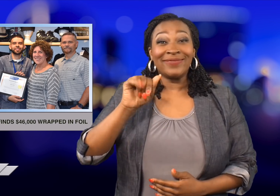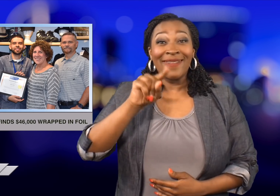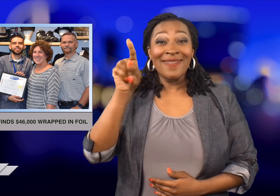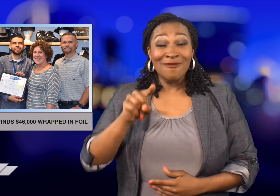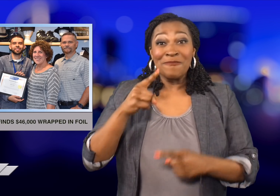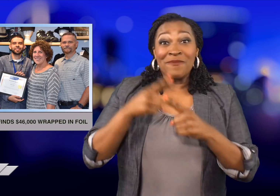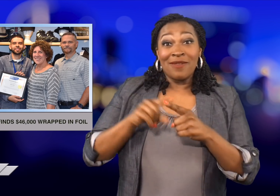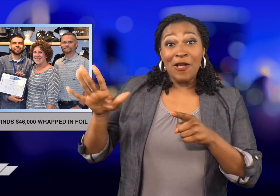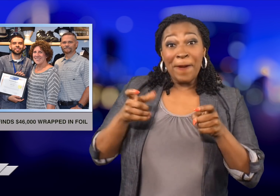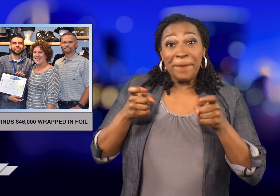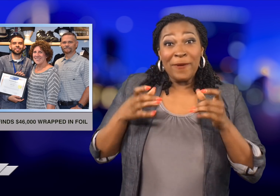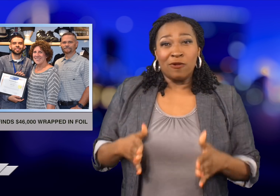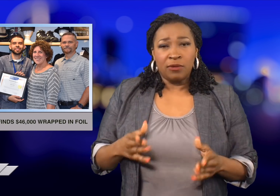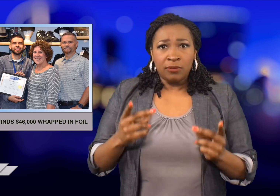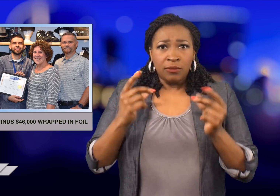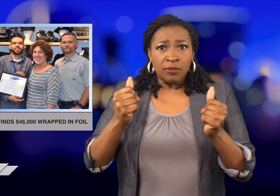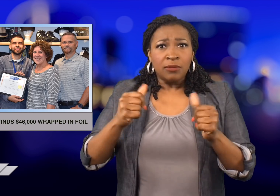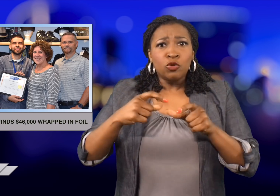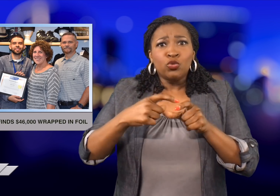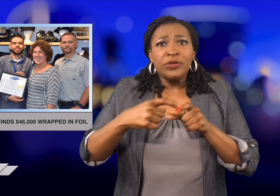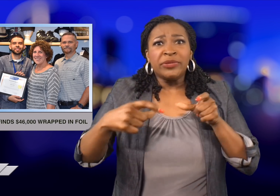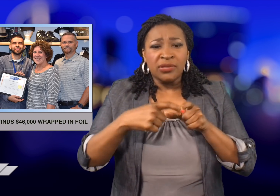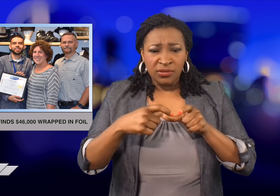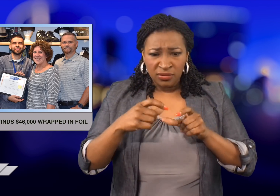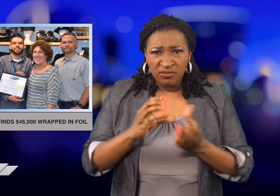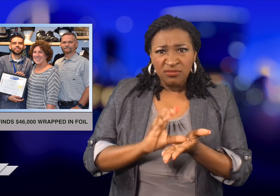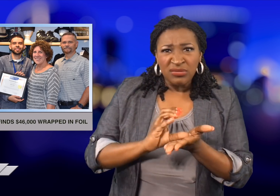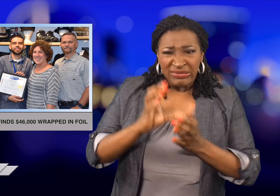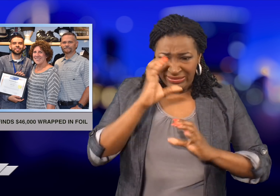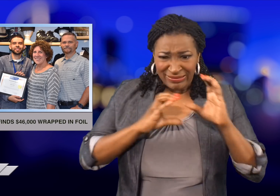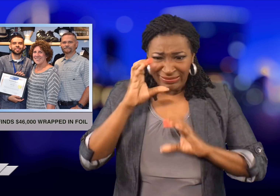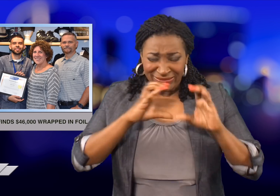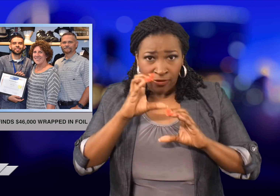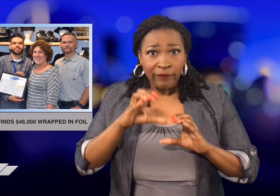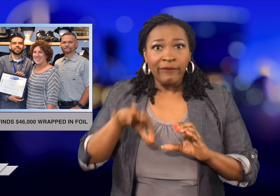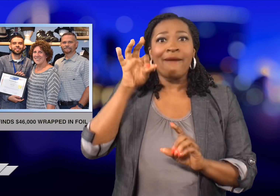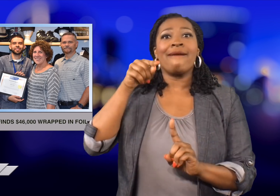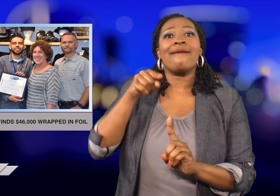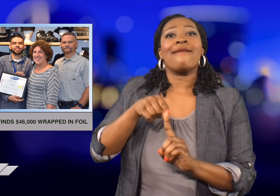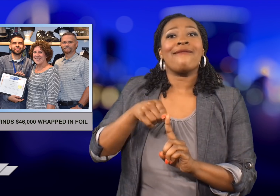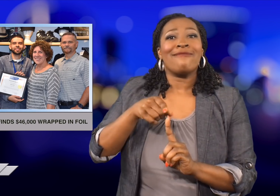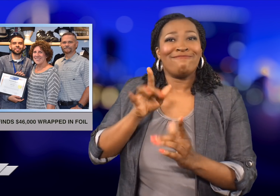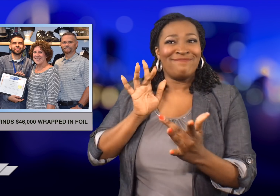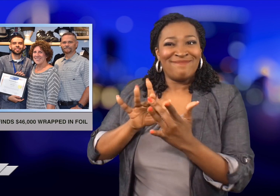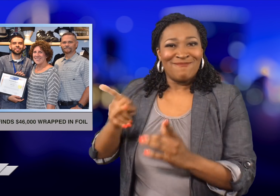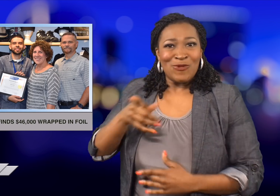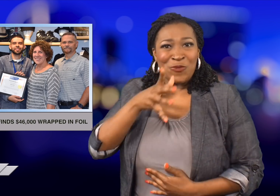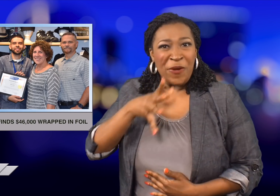Diaz and his managers quickly started sorting through receipts and discovered a woman donated